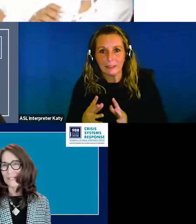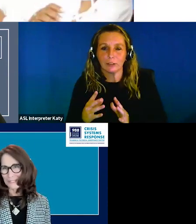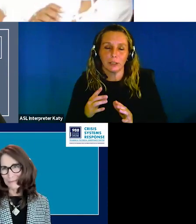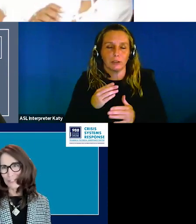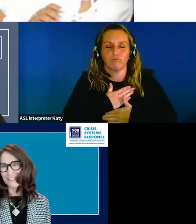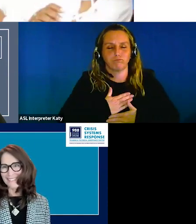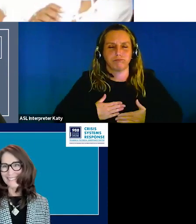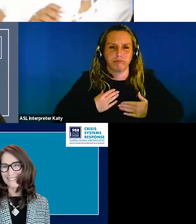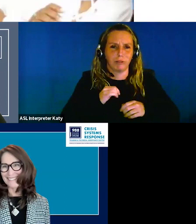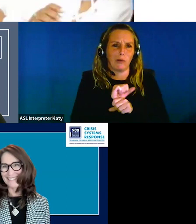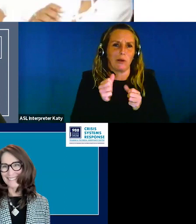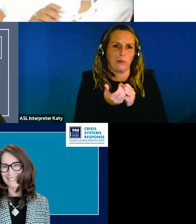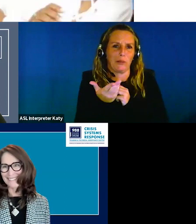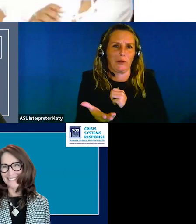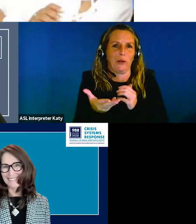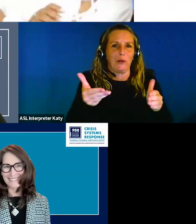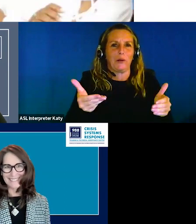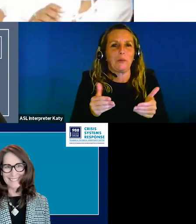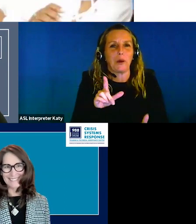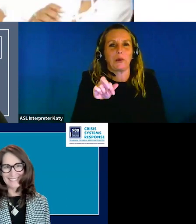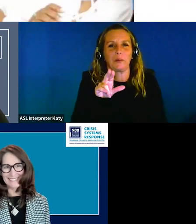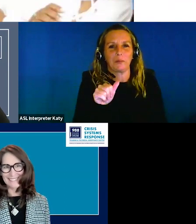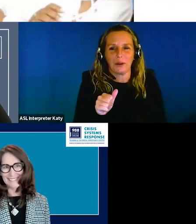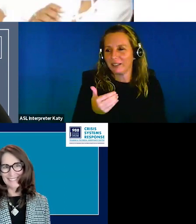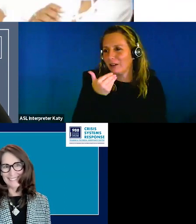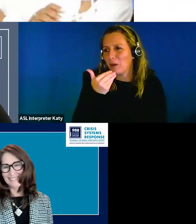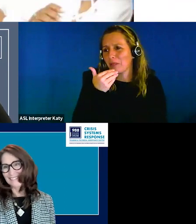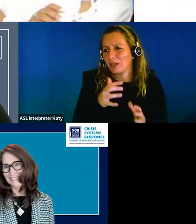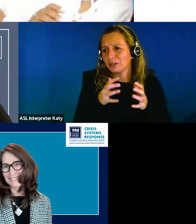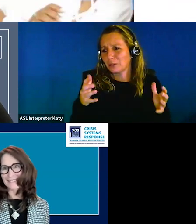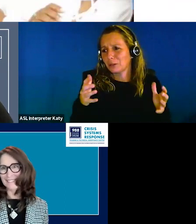Welcome, Laura. Thanks so much, Liz. Good afternoon, everyone.